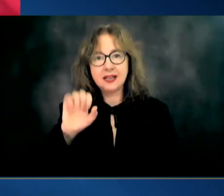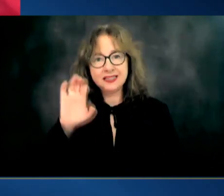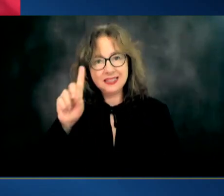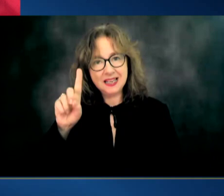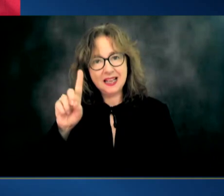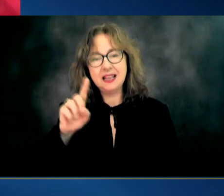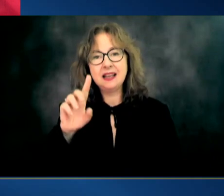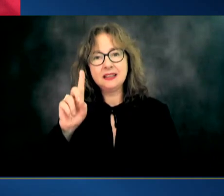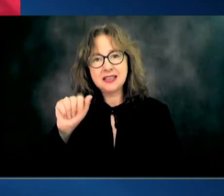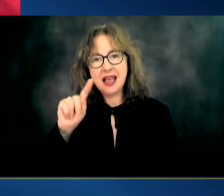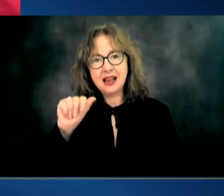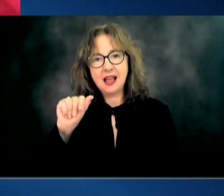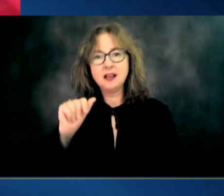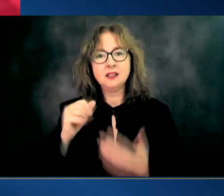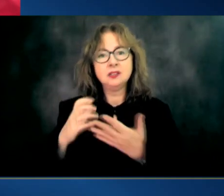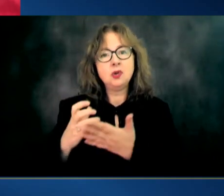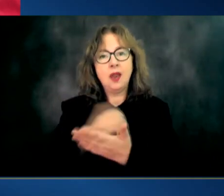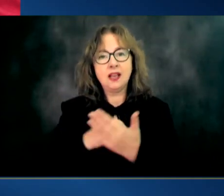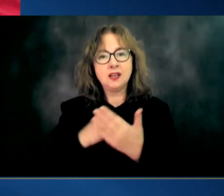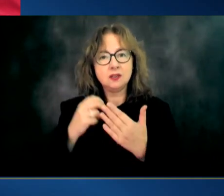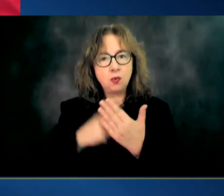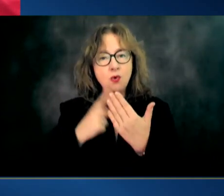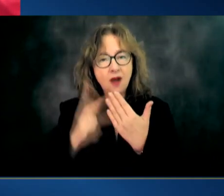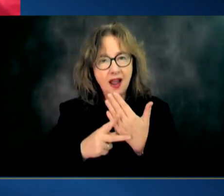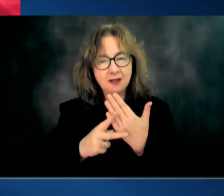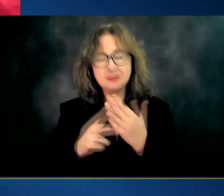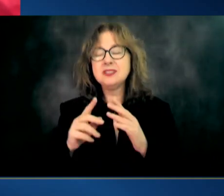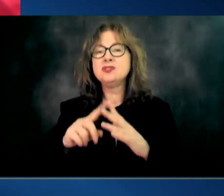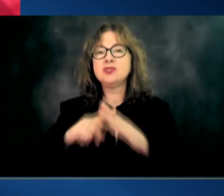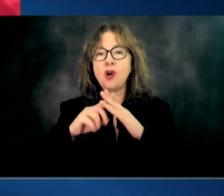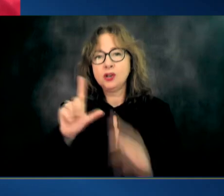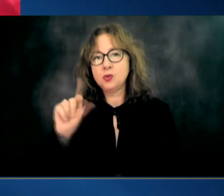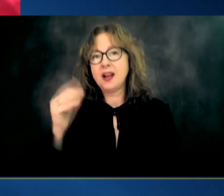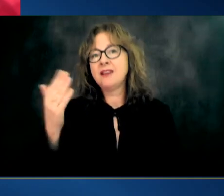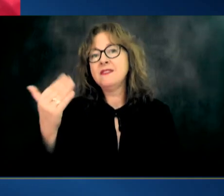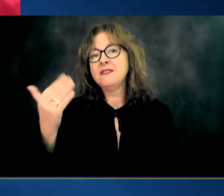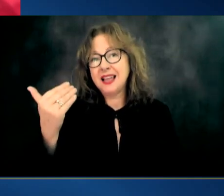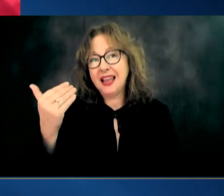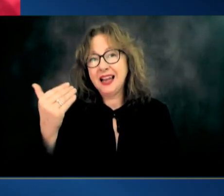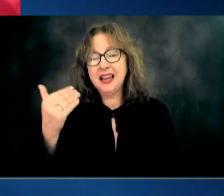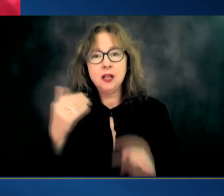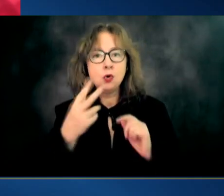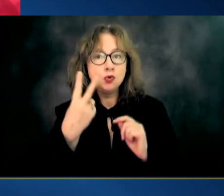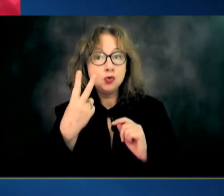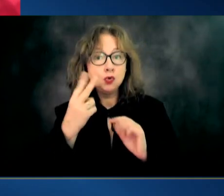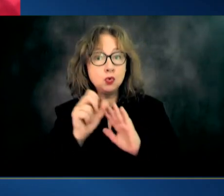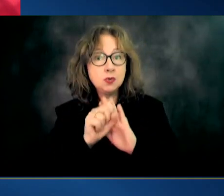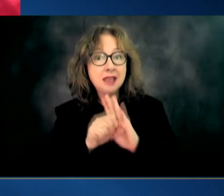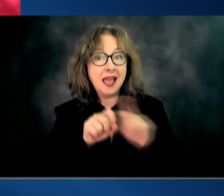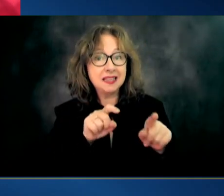as we now know it, in 2015 with just two states. With additional funding, we were able to grow the